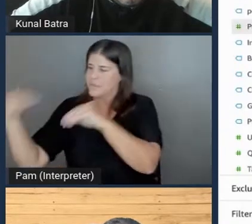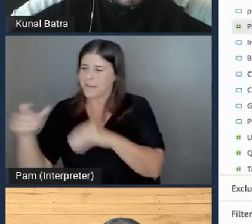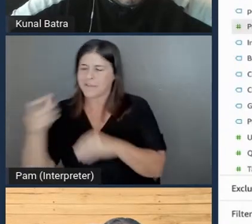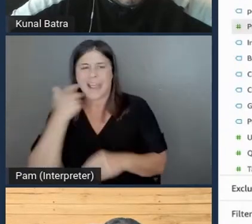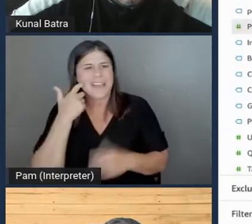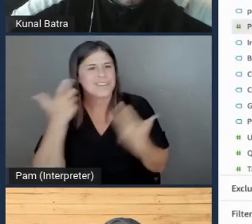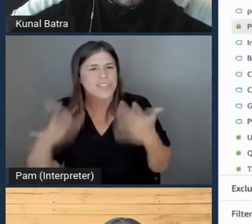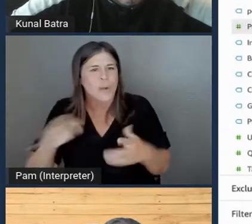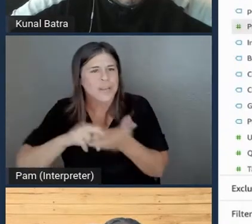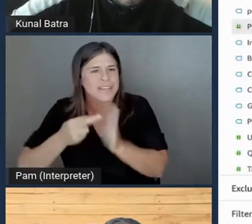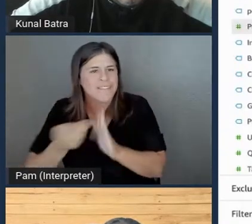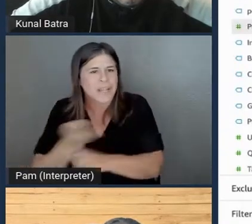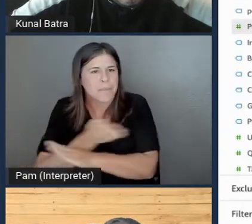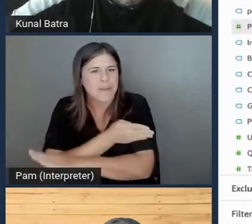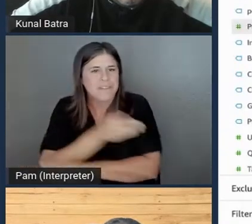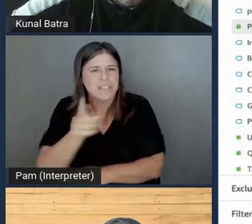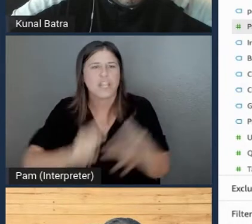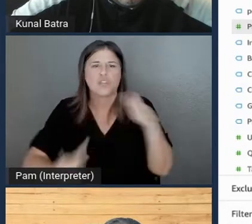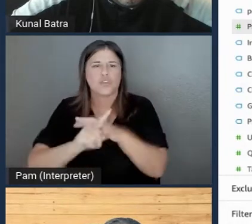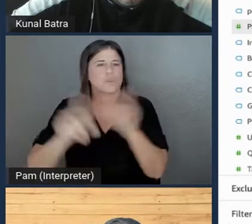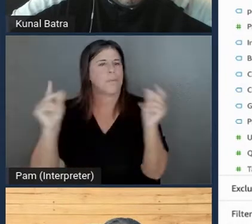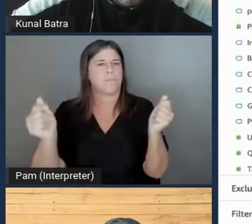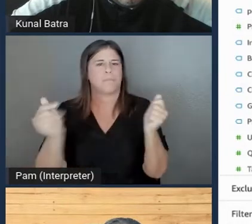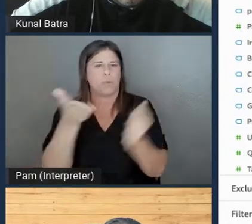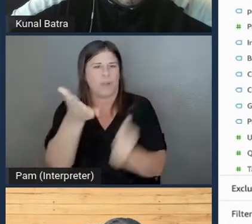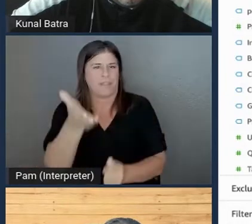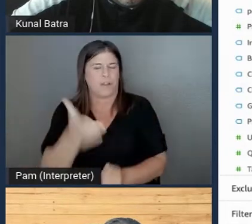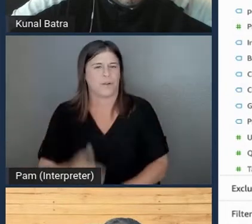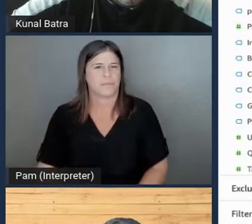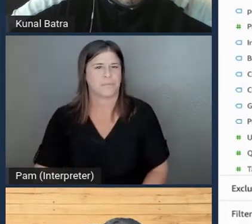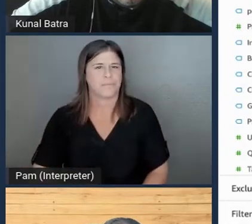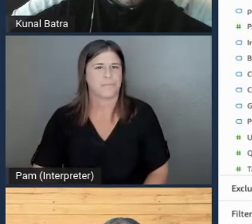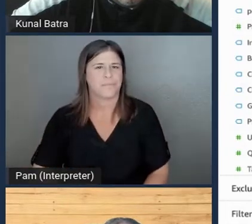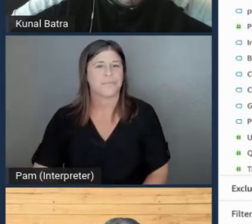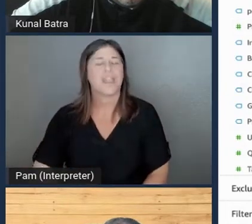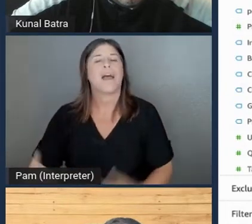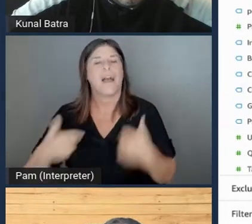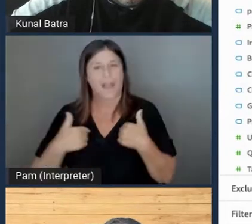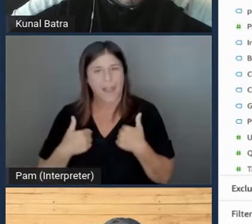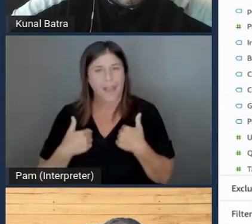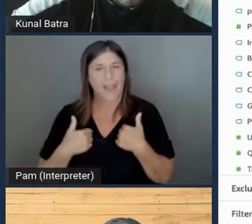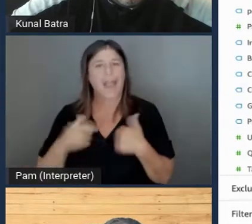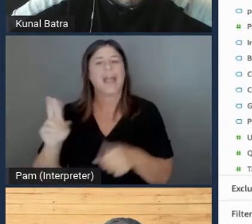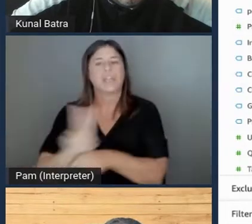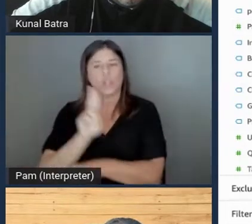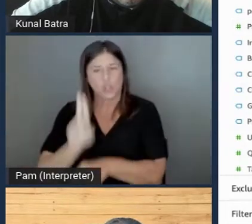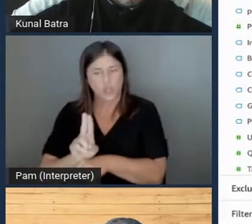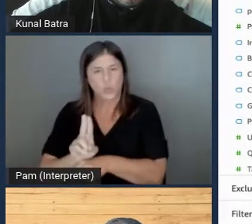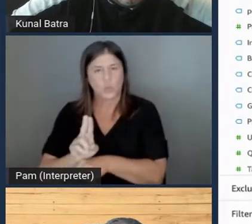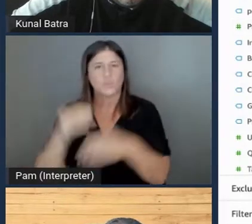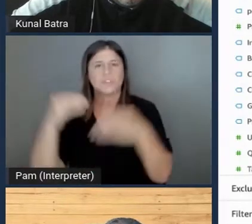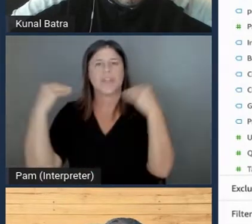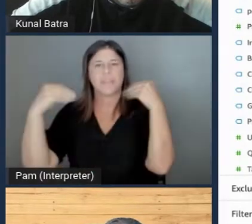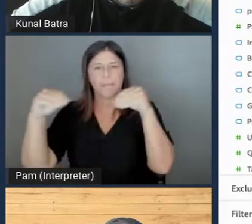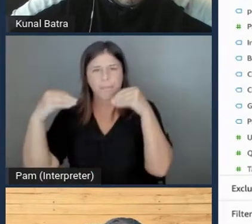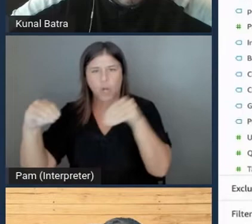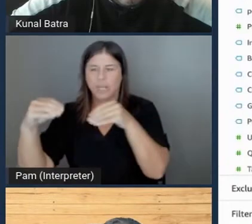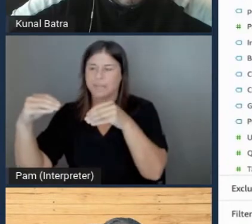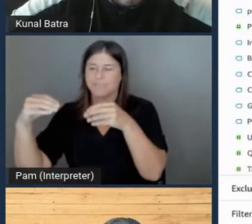also shows up automatically in this. And I use the marketing sales CSV,